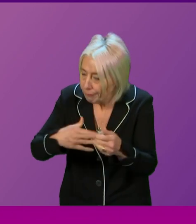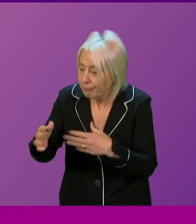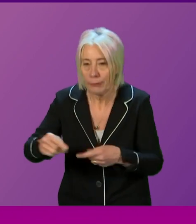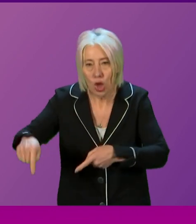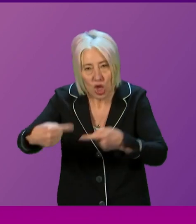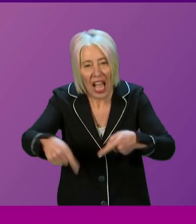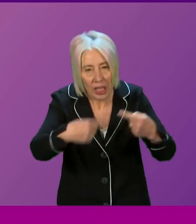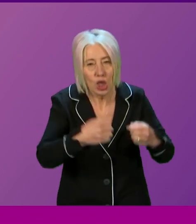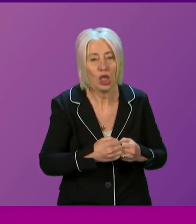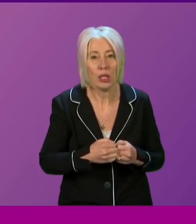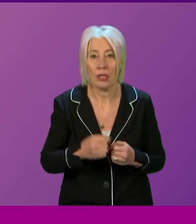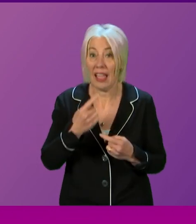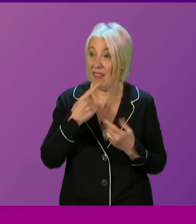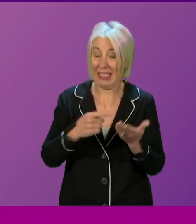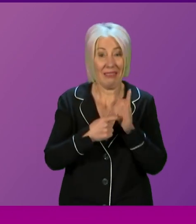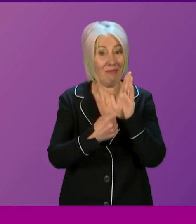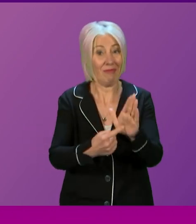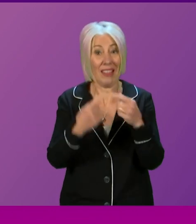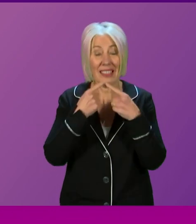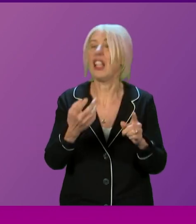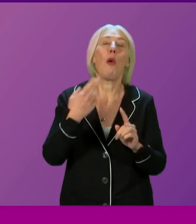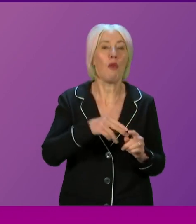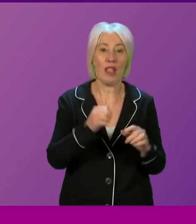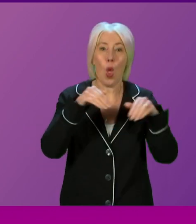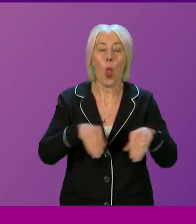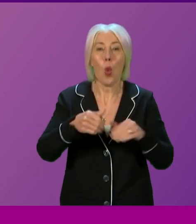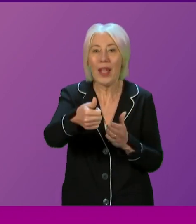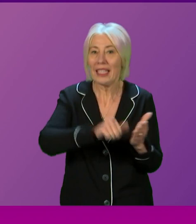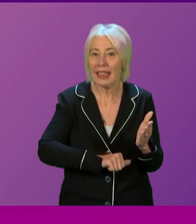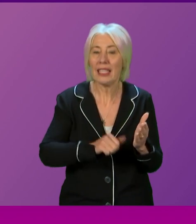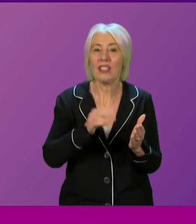As I have set out, we have seen a fall in the waiting lists for access to CAMHS.